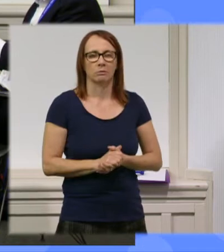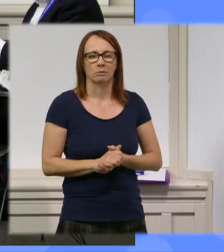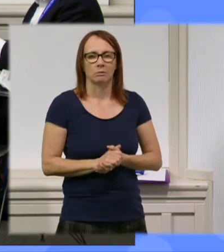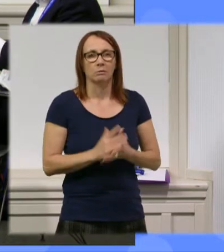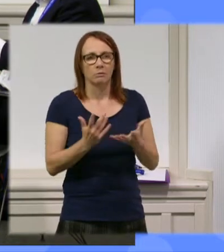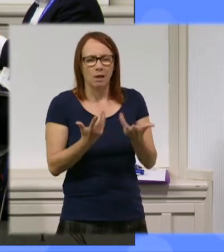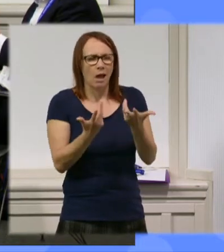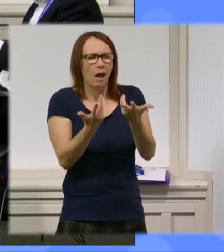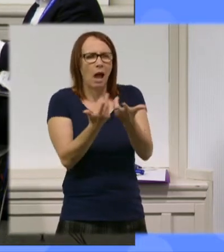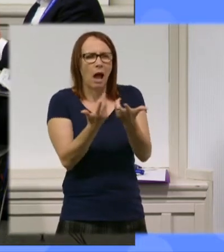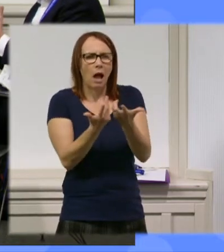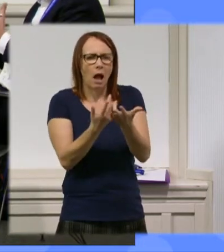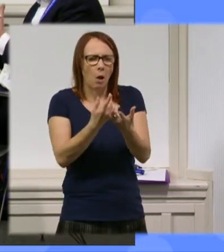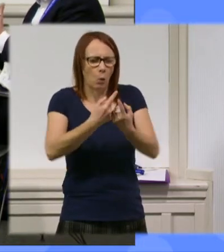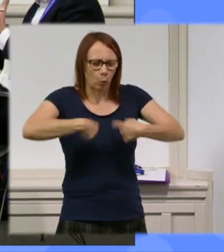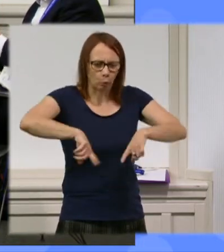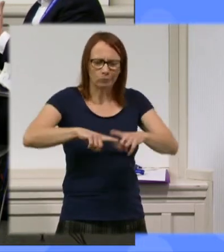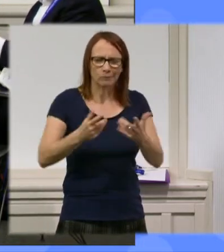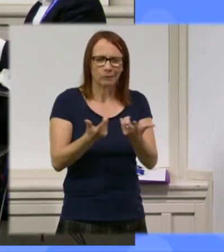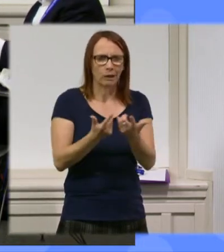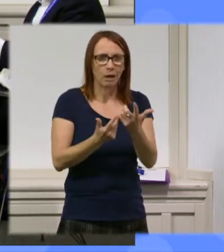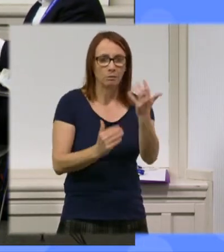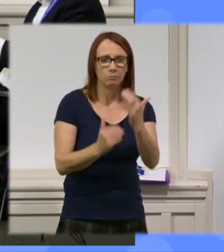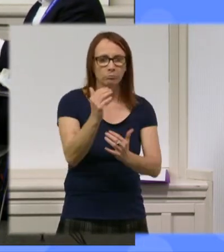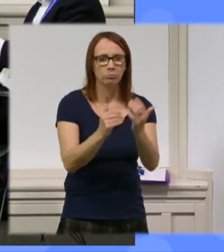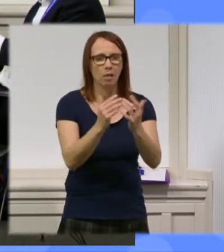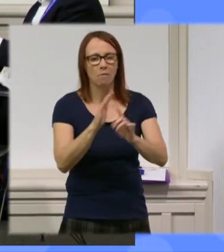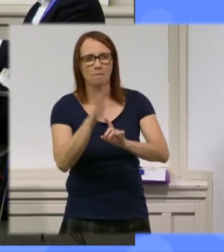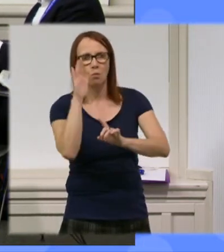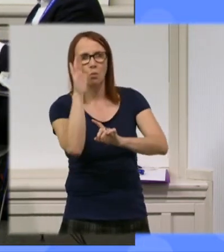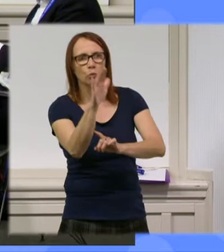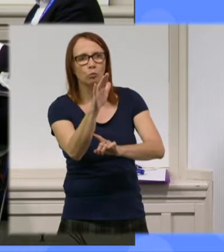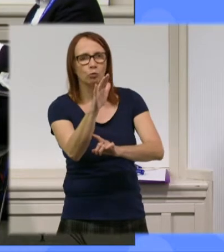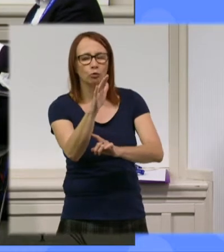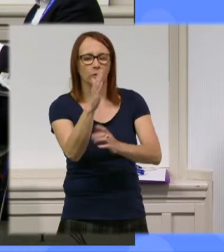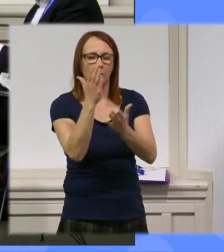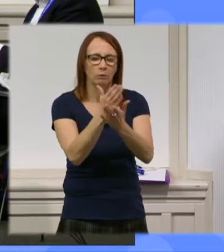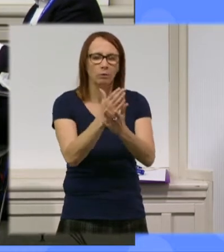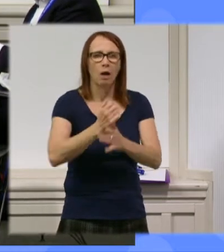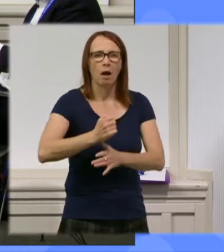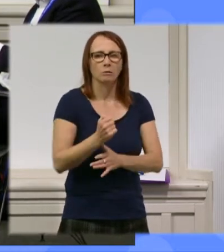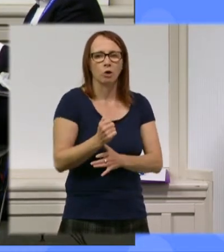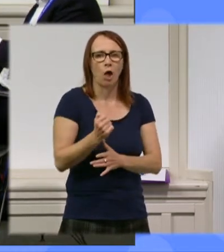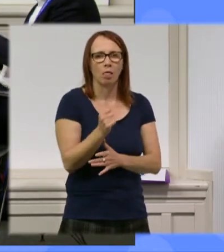build a longer-term future in and for the people of Scotland so in a